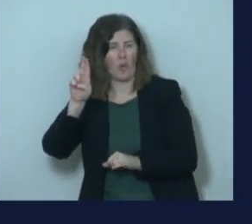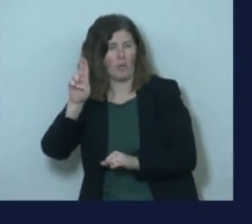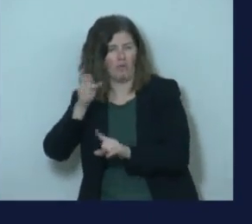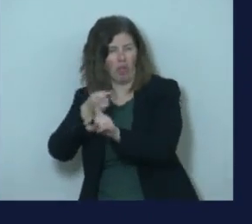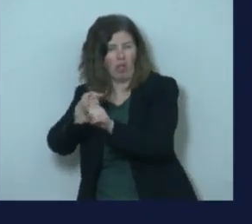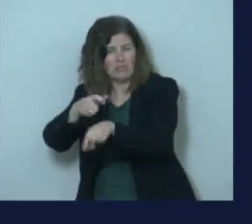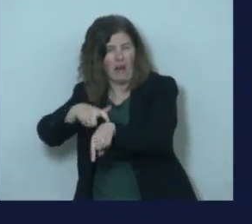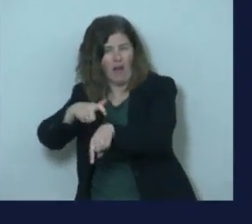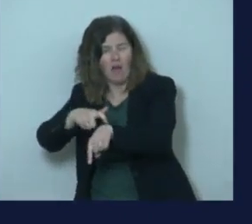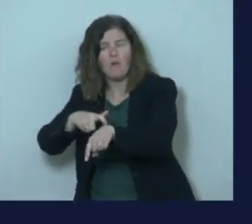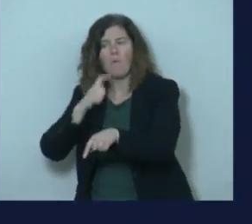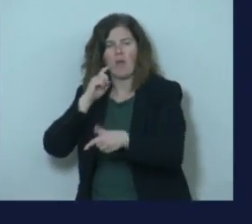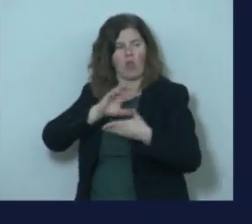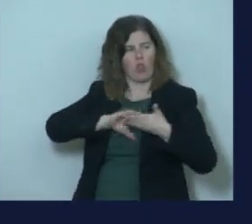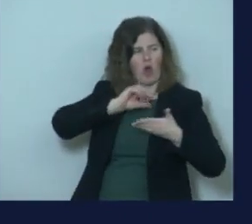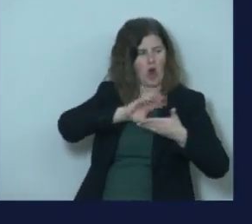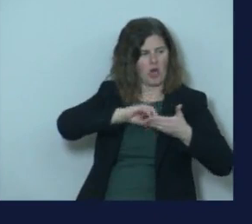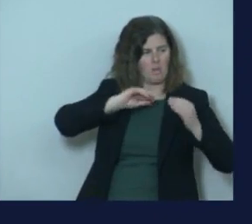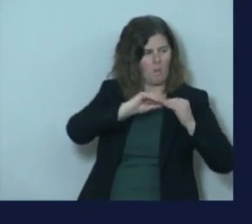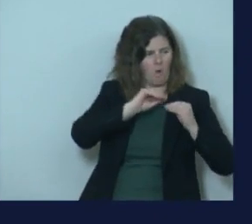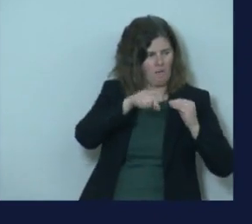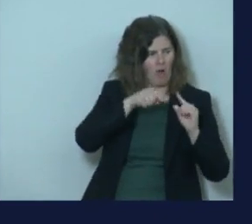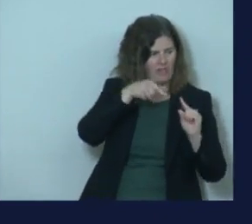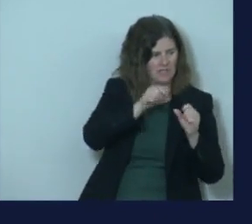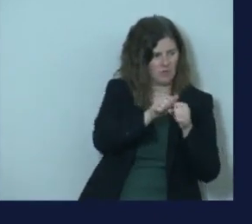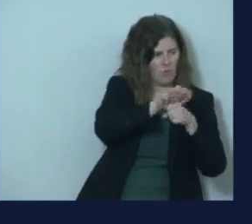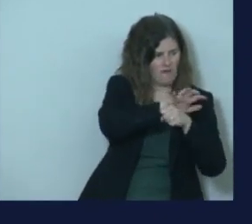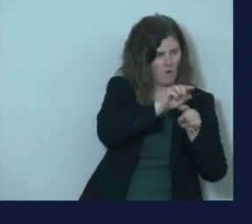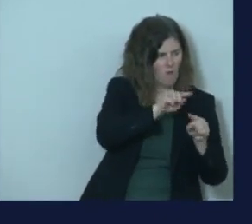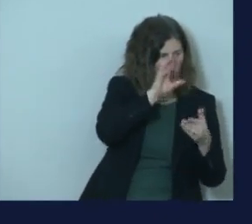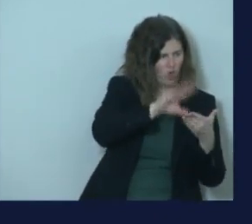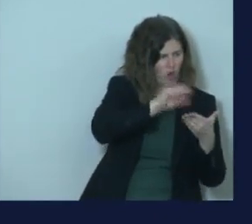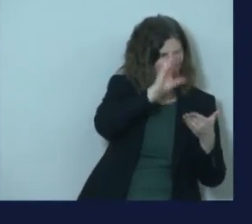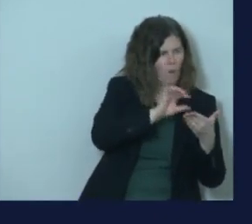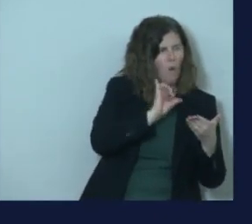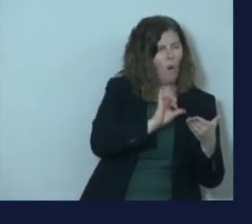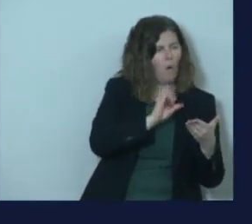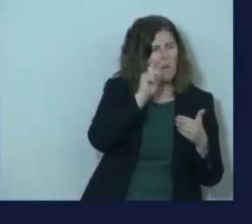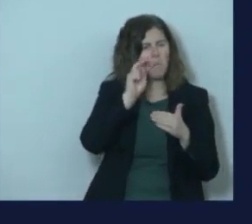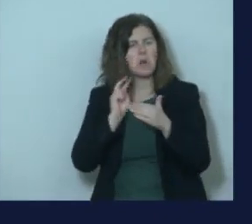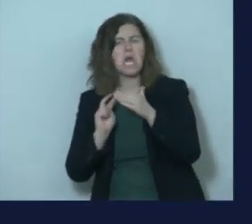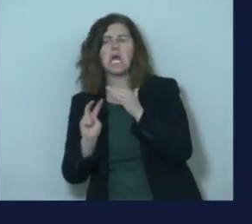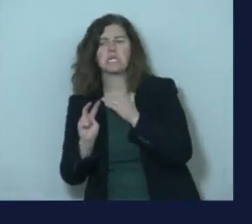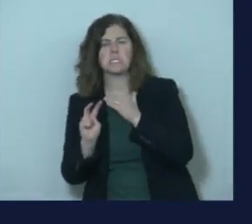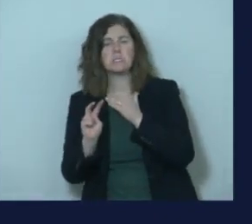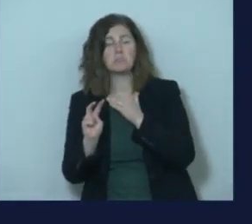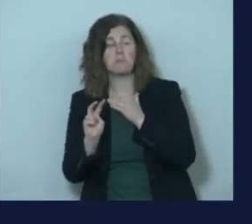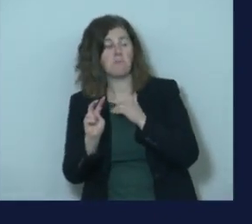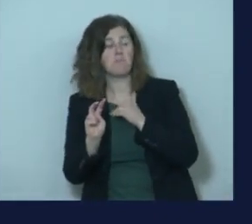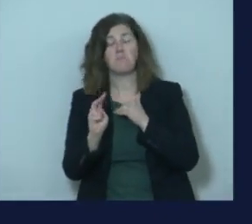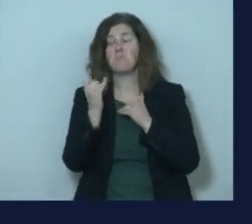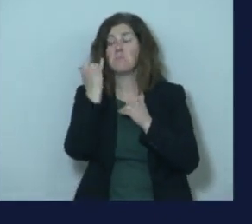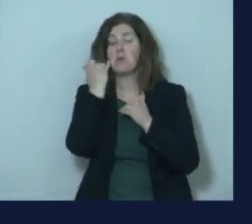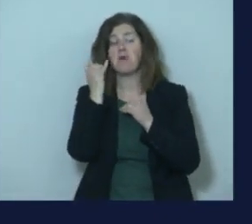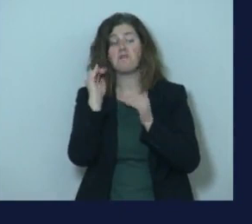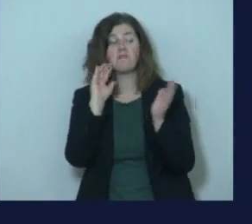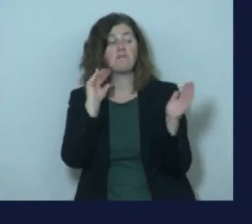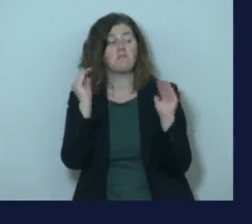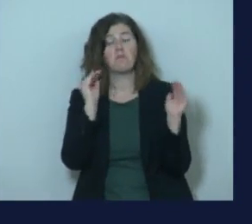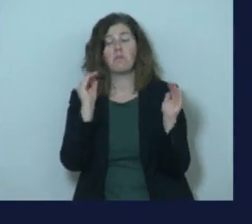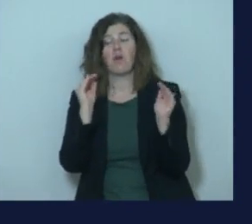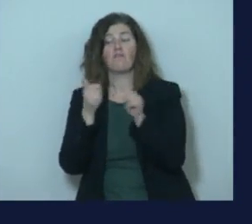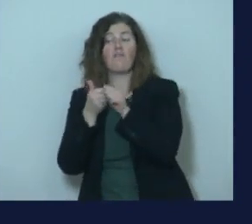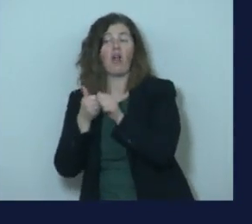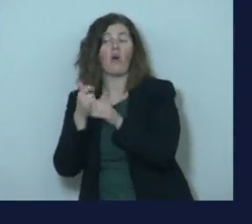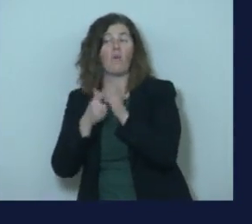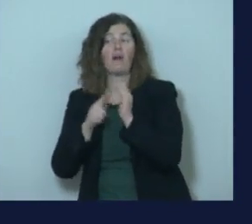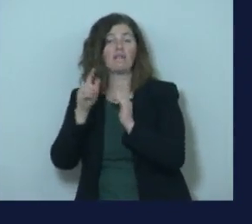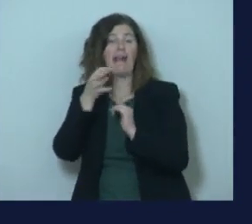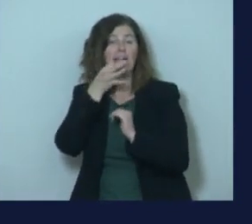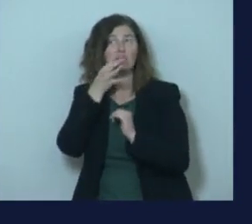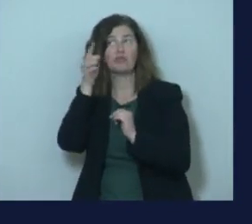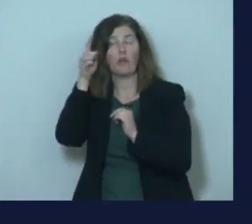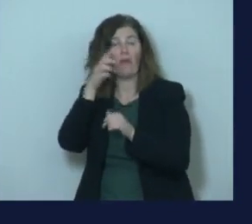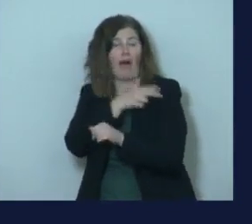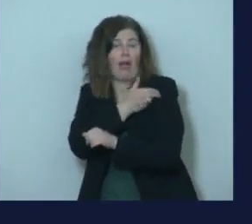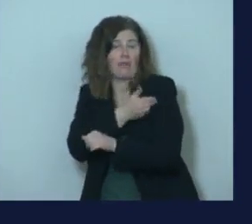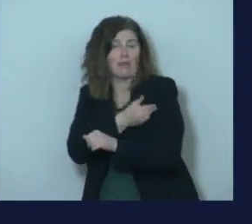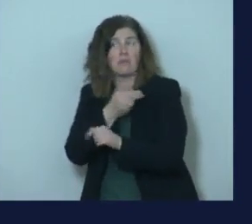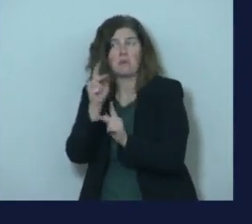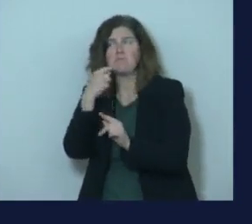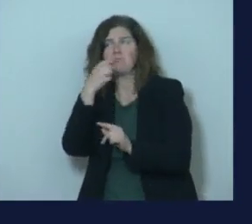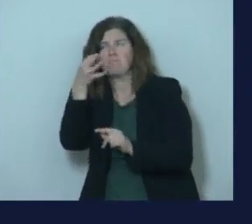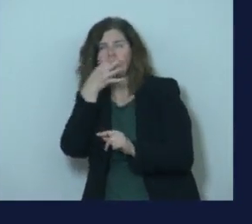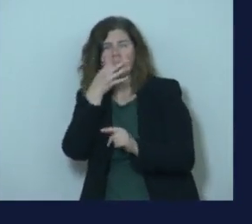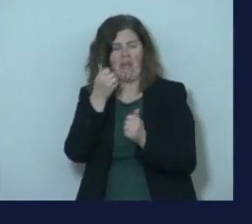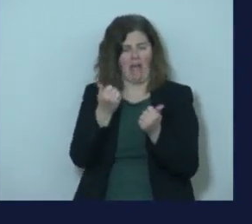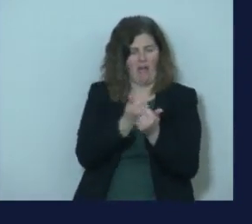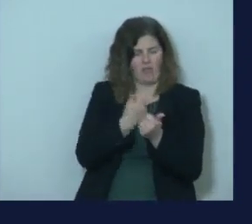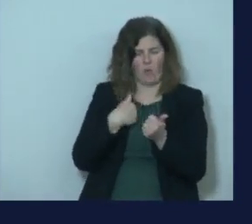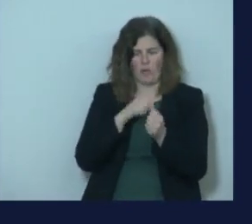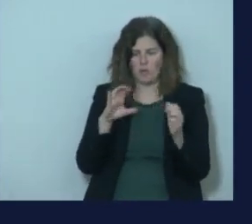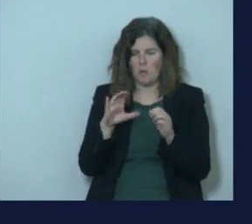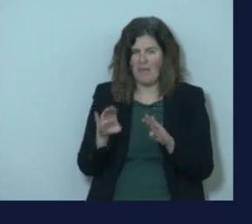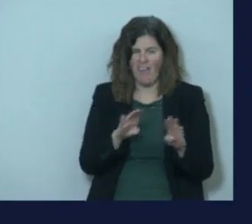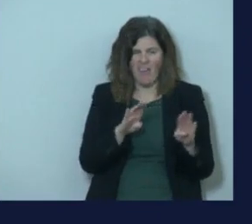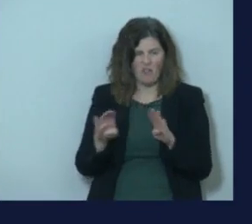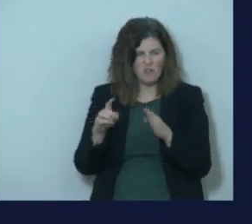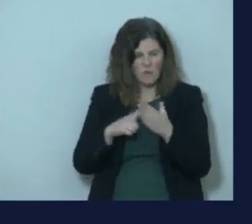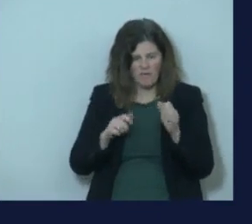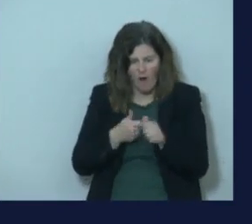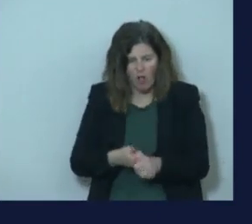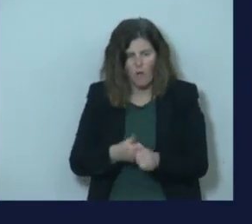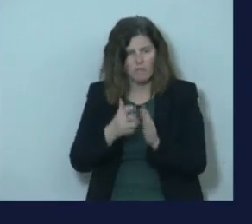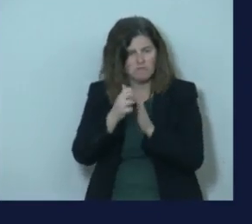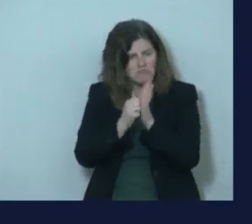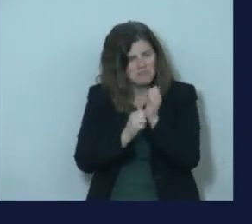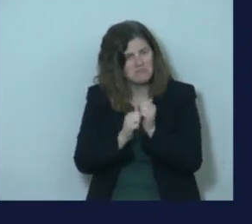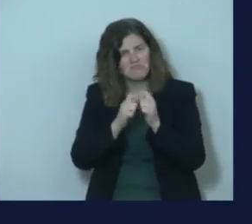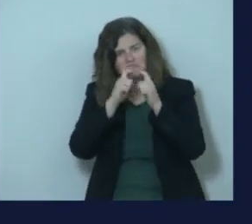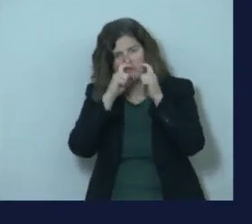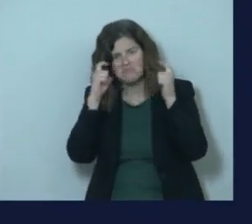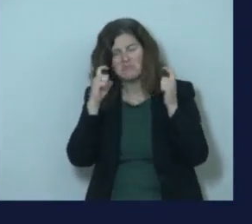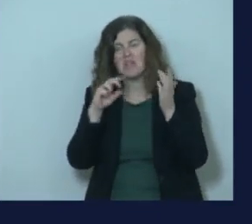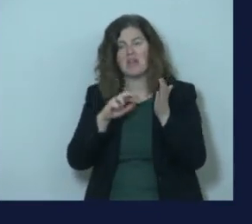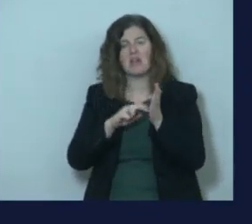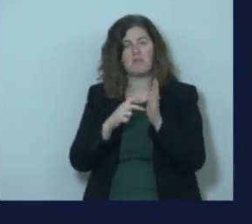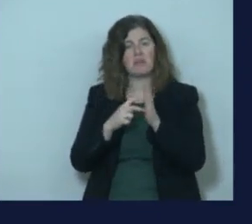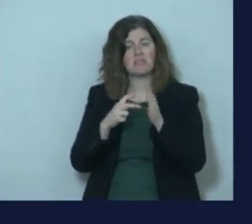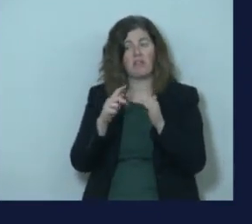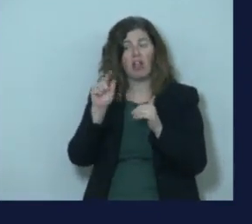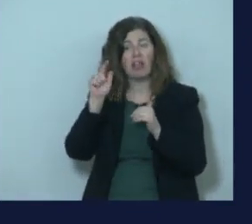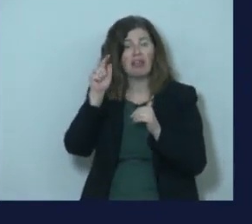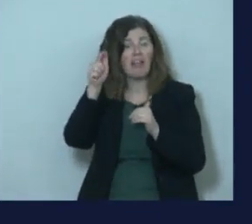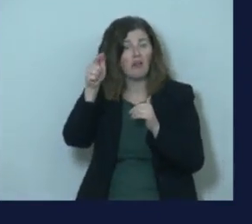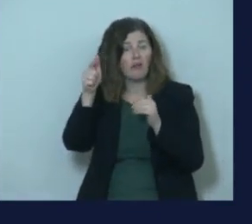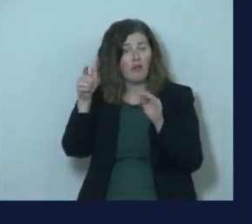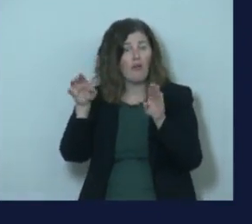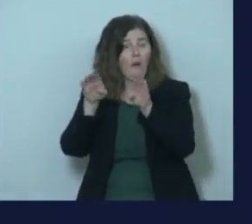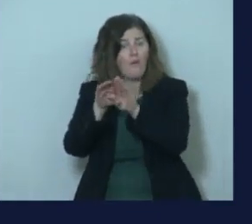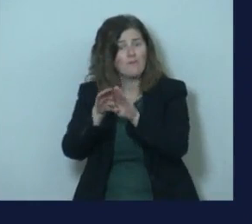AS THAT HAPPENS, IT DOES NOT SPEAR UNTIL THEN, IT IS JUST WHEN WE EXPECT LIKE FLU SEASON LEARNING MORE ABOUT THIS VIRUS, ASSUMING THAT THAT HAPPENS AND FOLLOWING THE HEALTH CARE